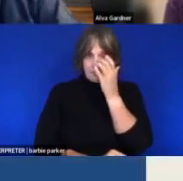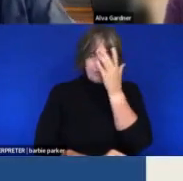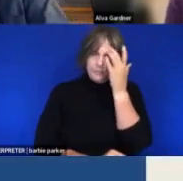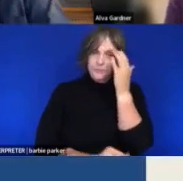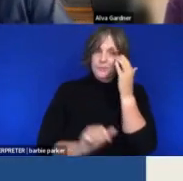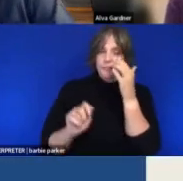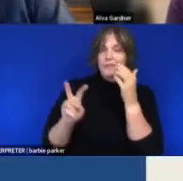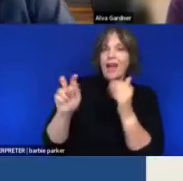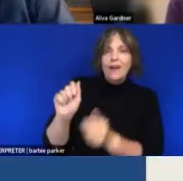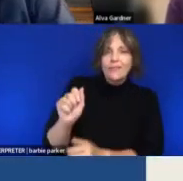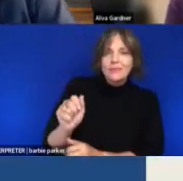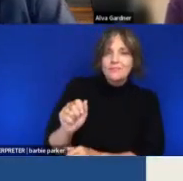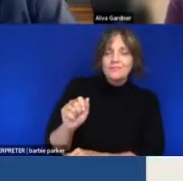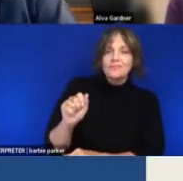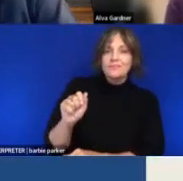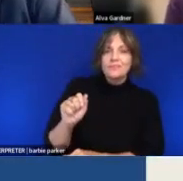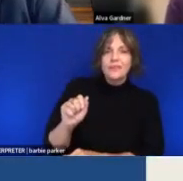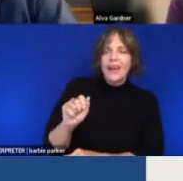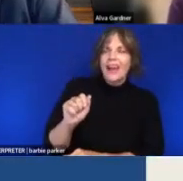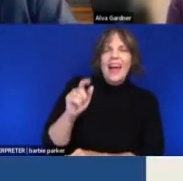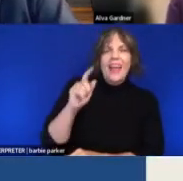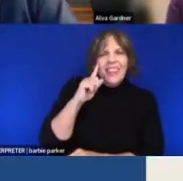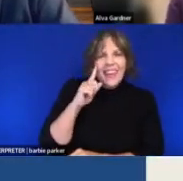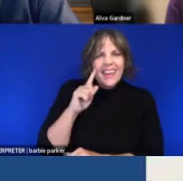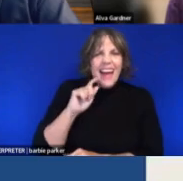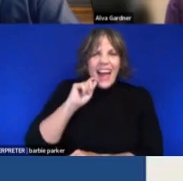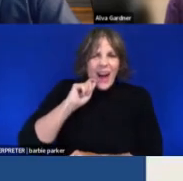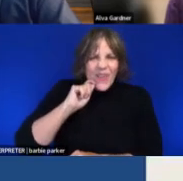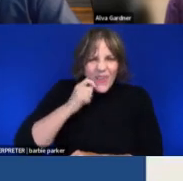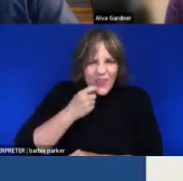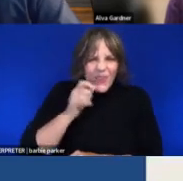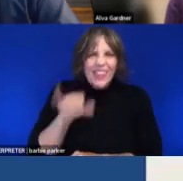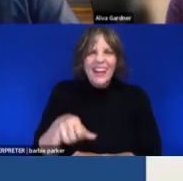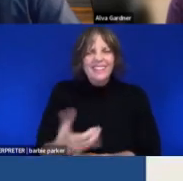take think how cool that is, like person-centered. This is